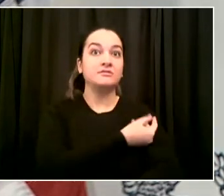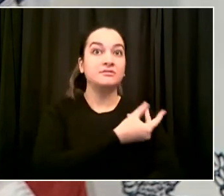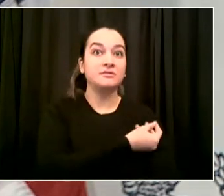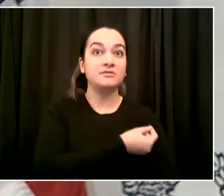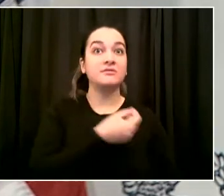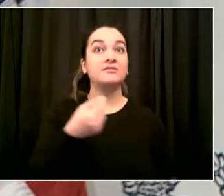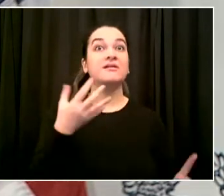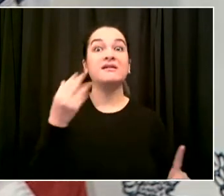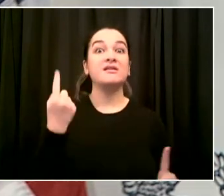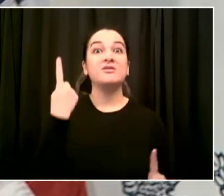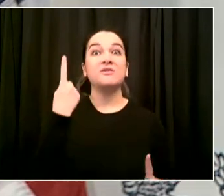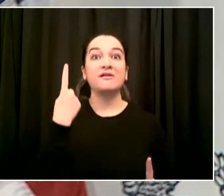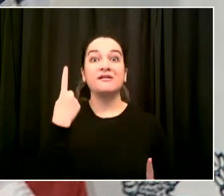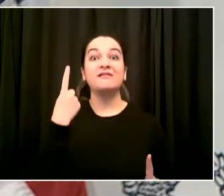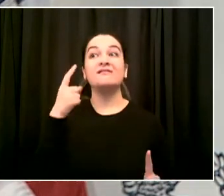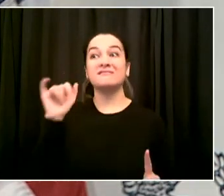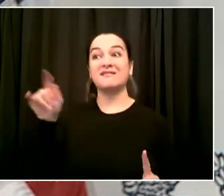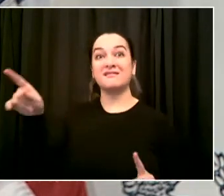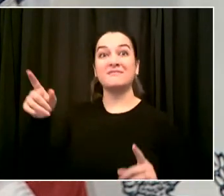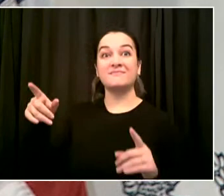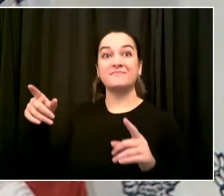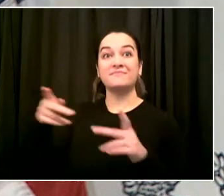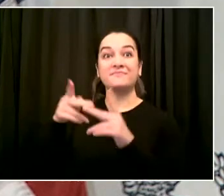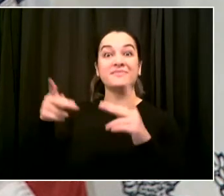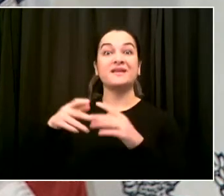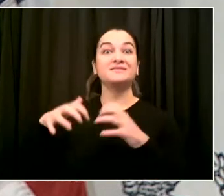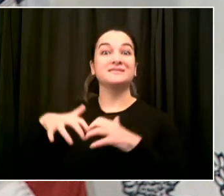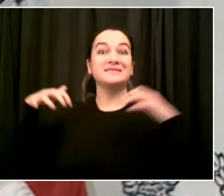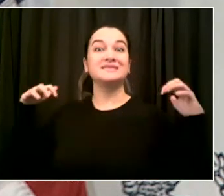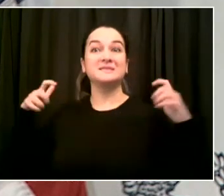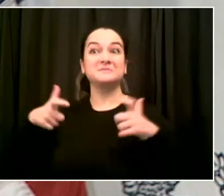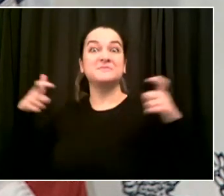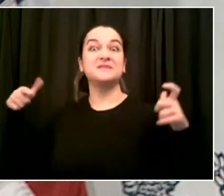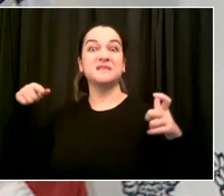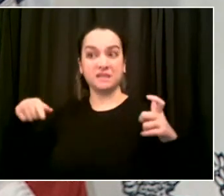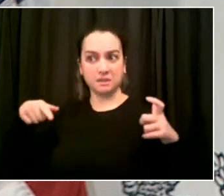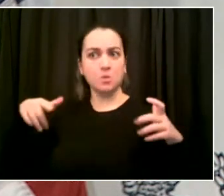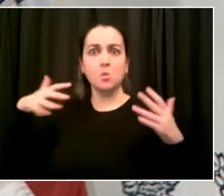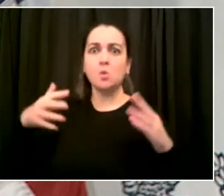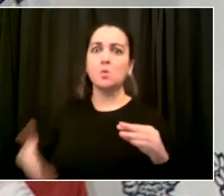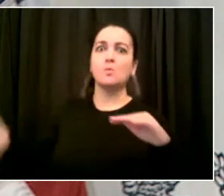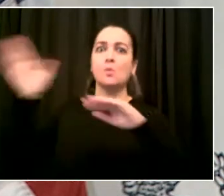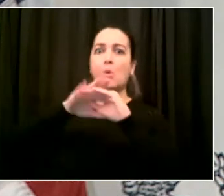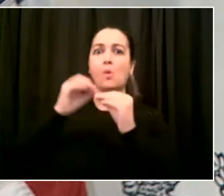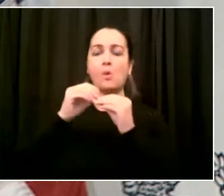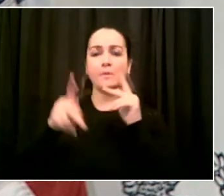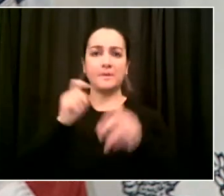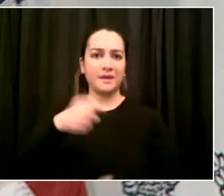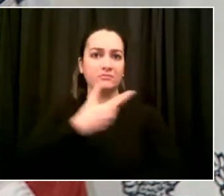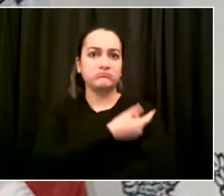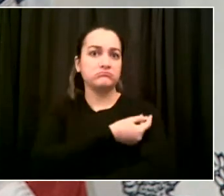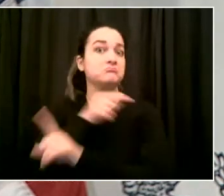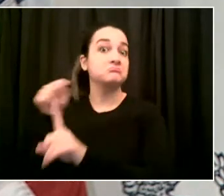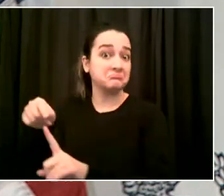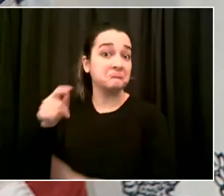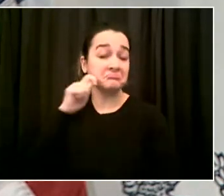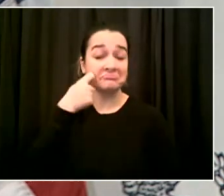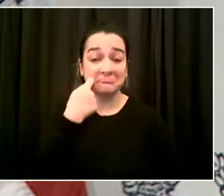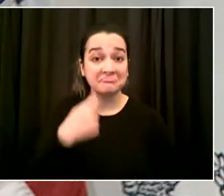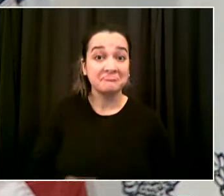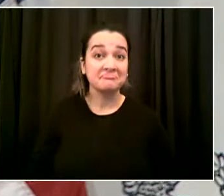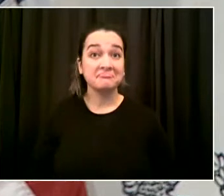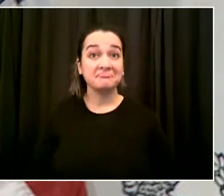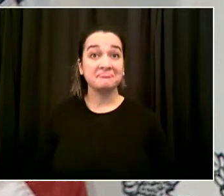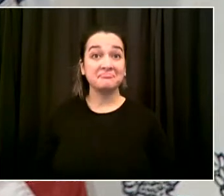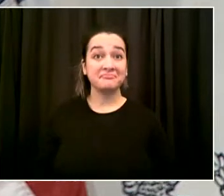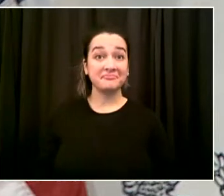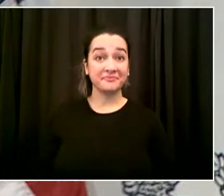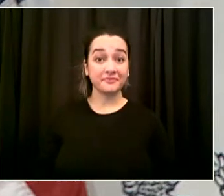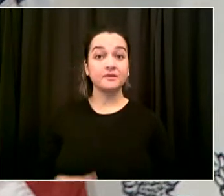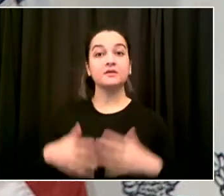BOTH, BIG 24